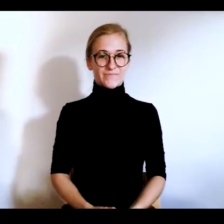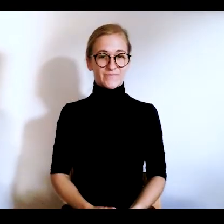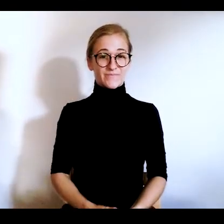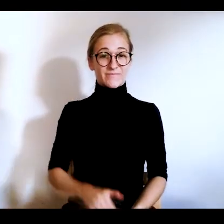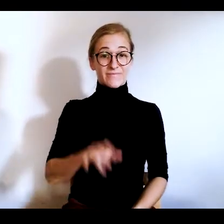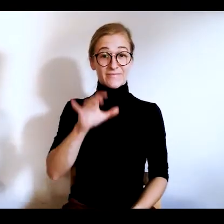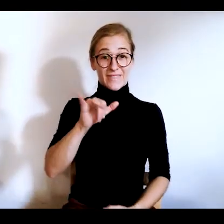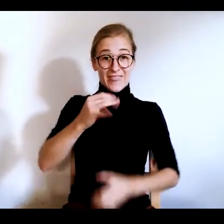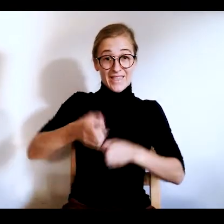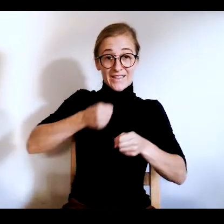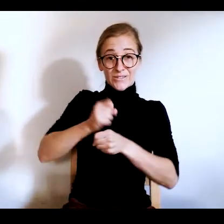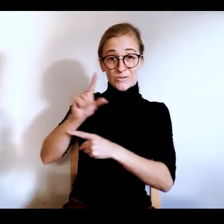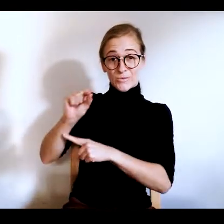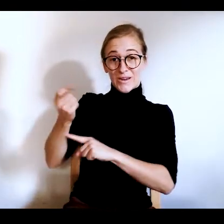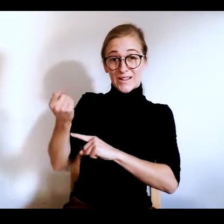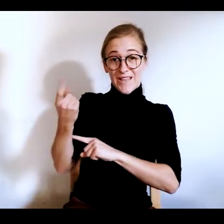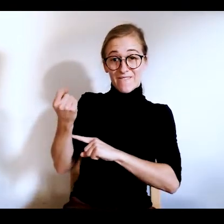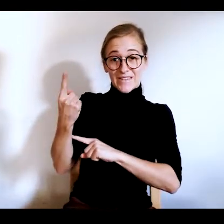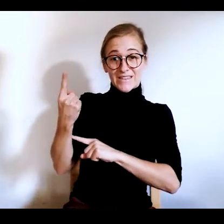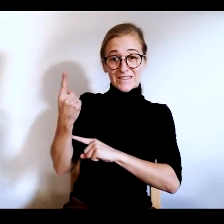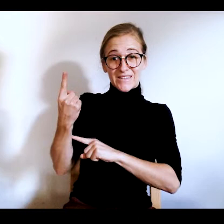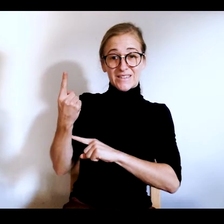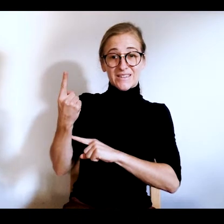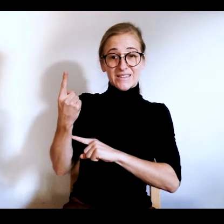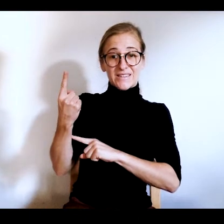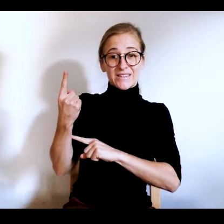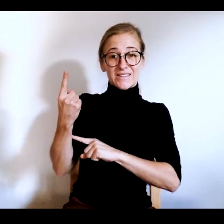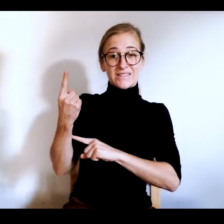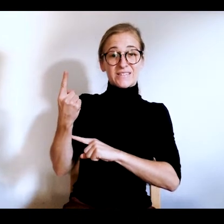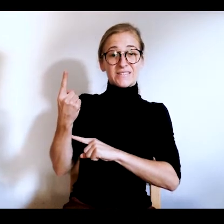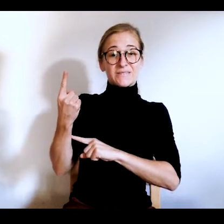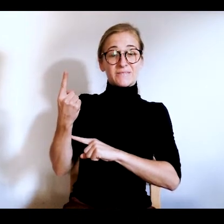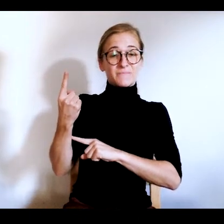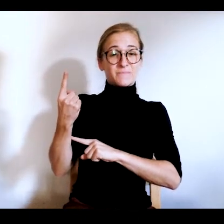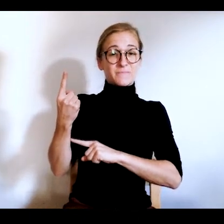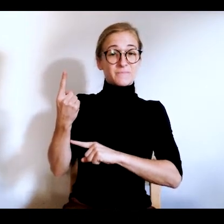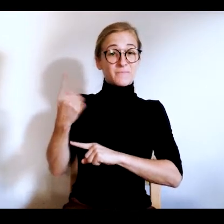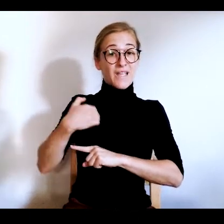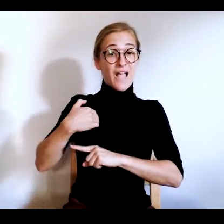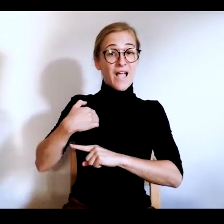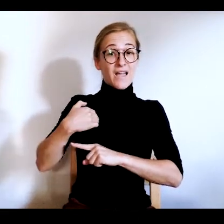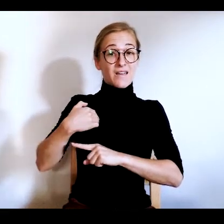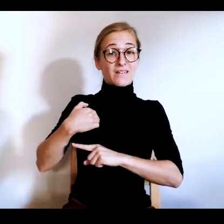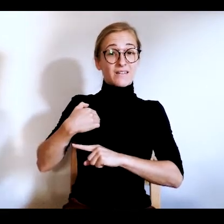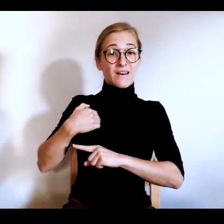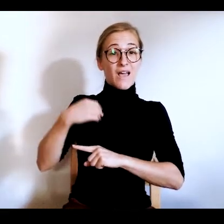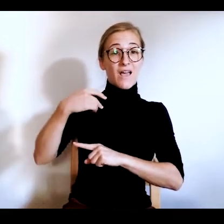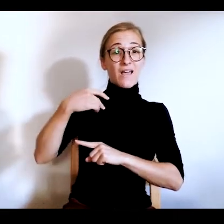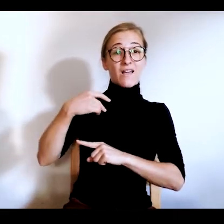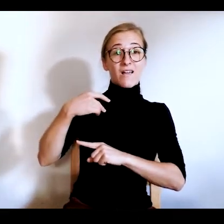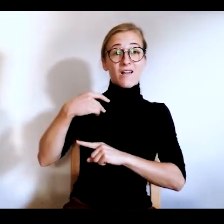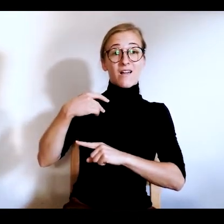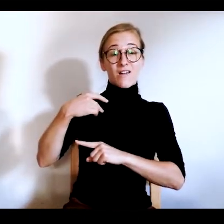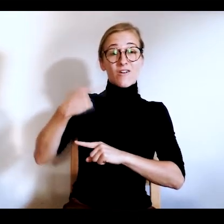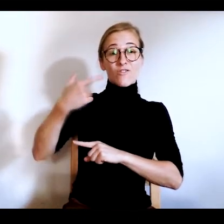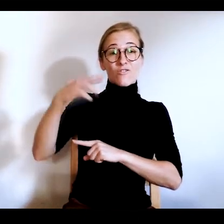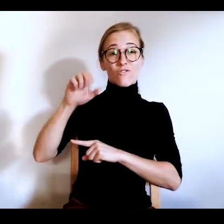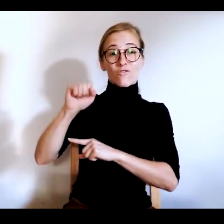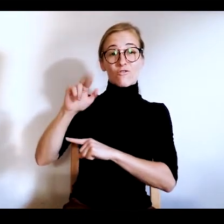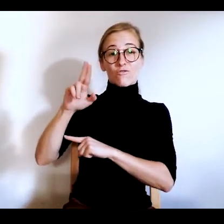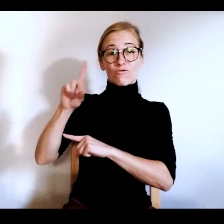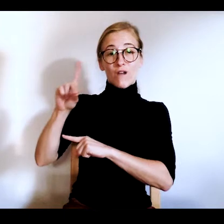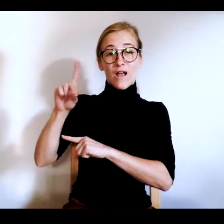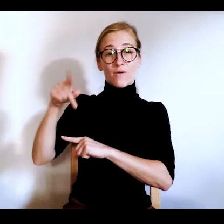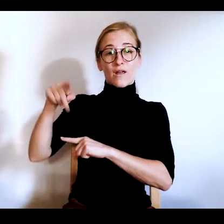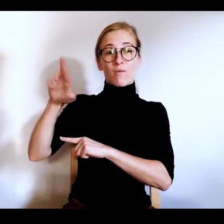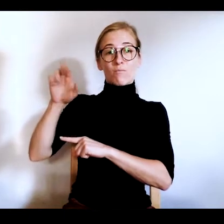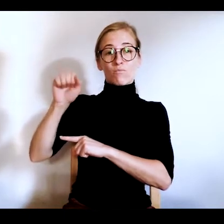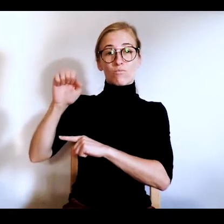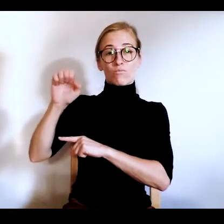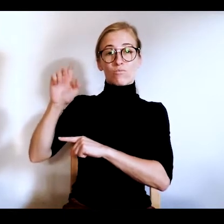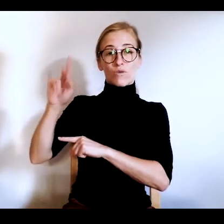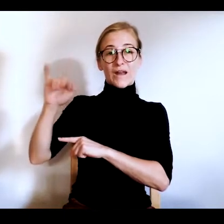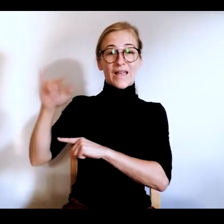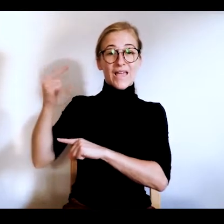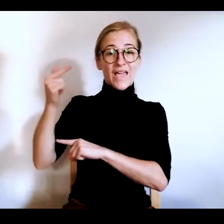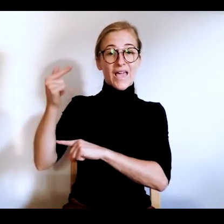And that 2011, the was made in a military and naval park